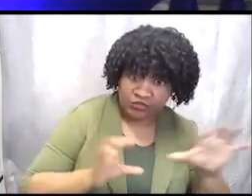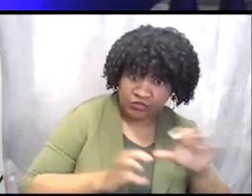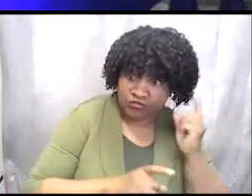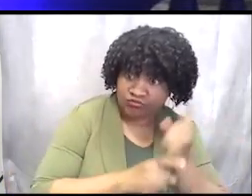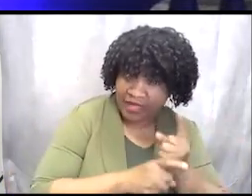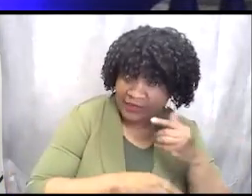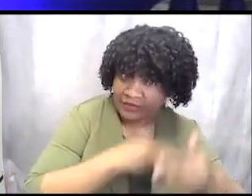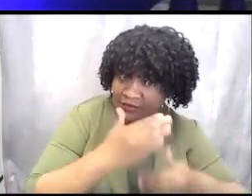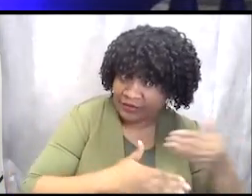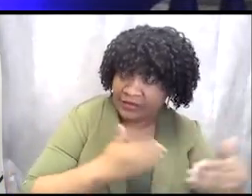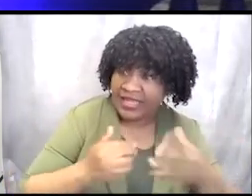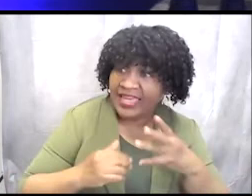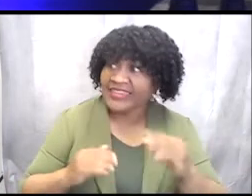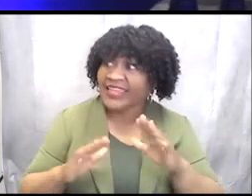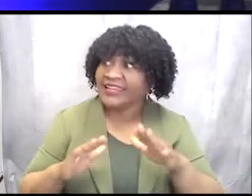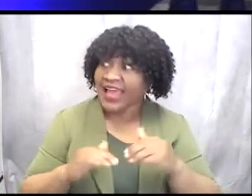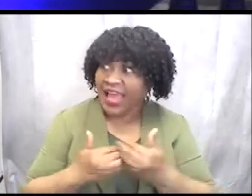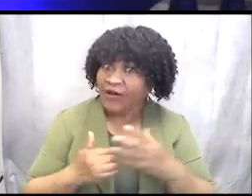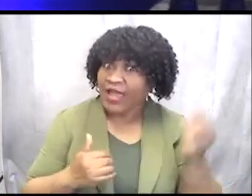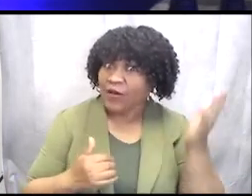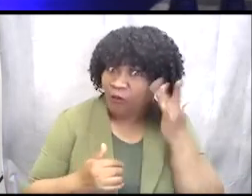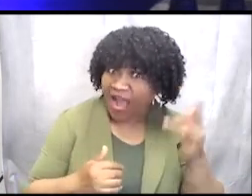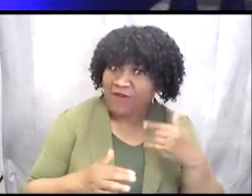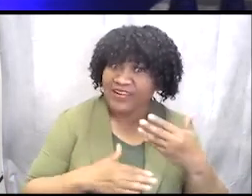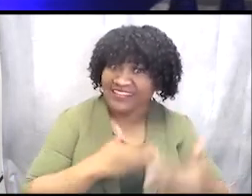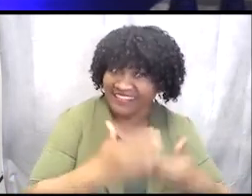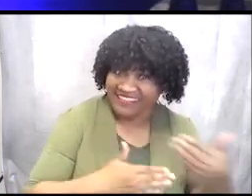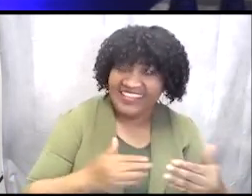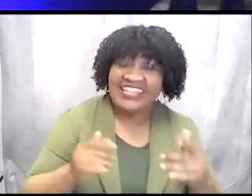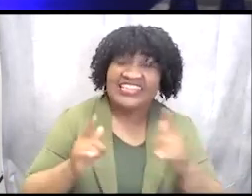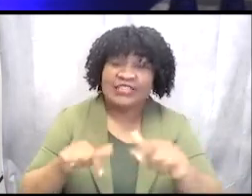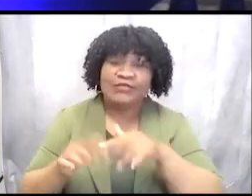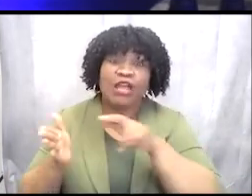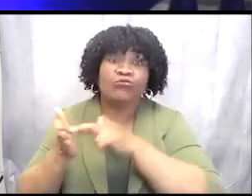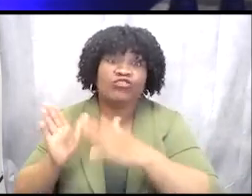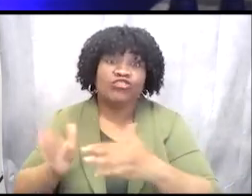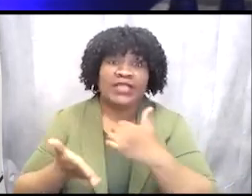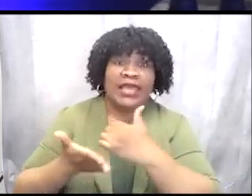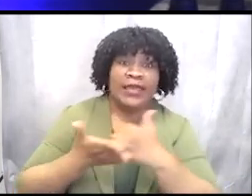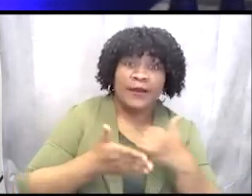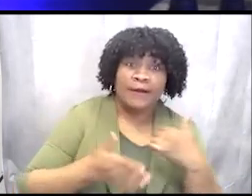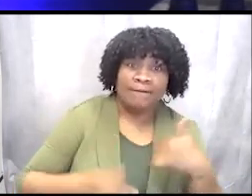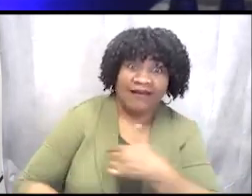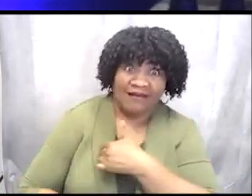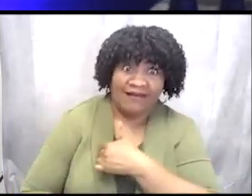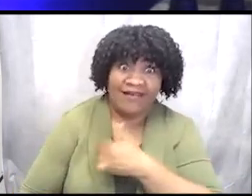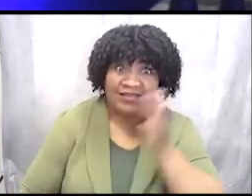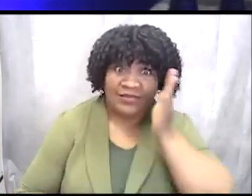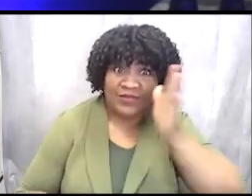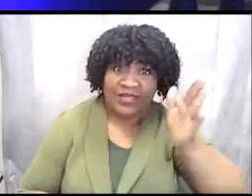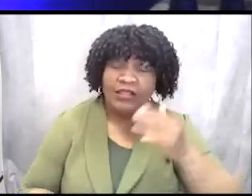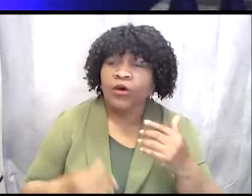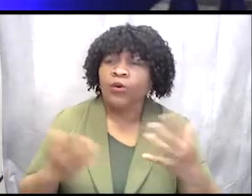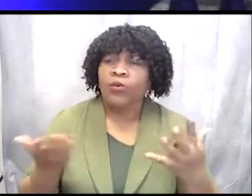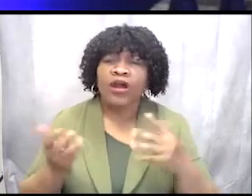and why we are on the right track. And you also help us to understand what are those questions